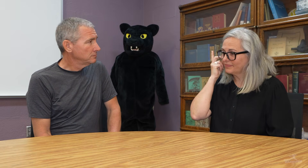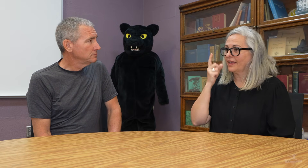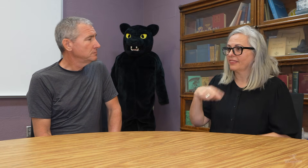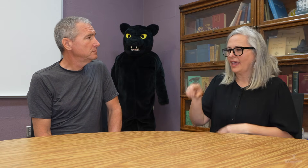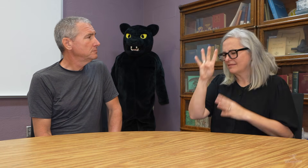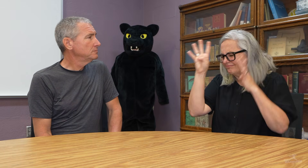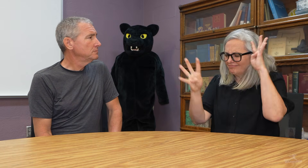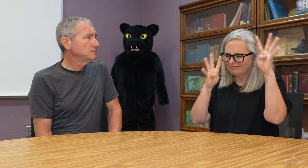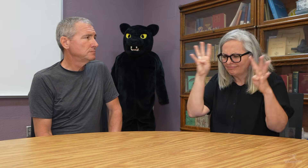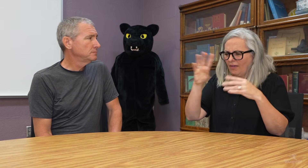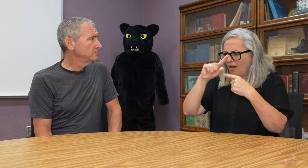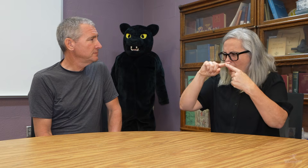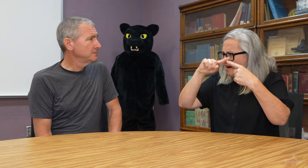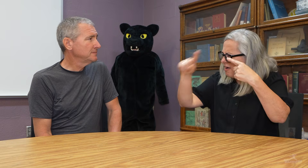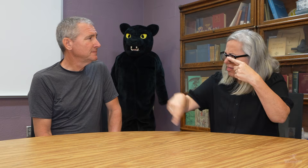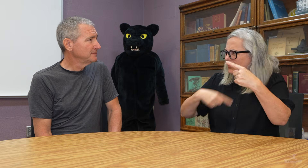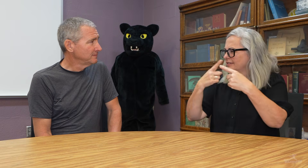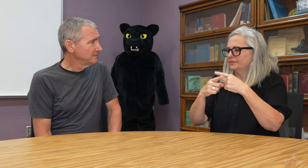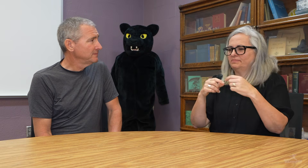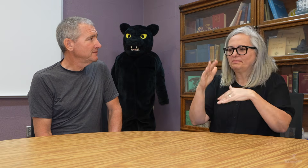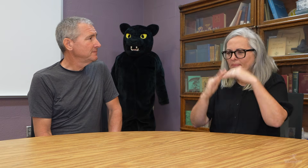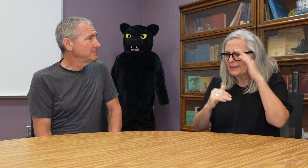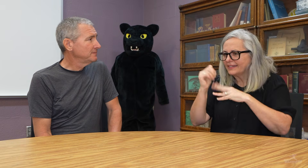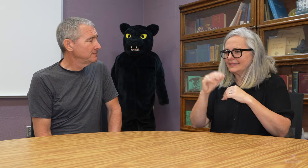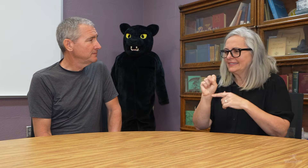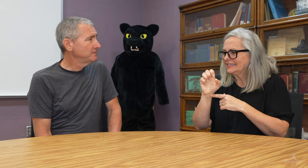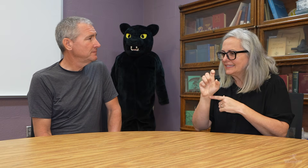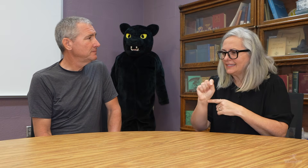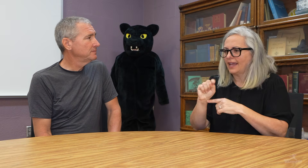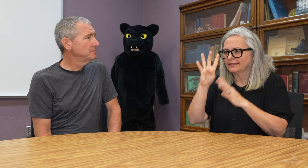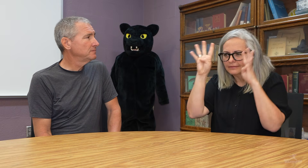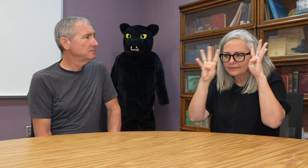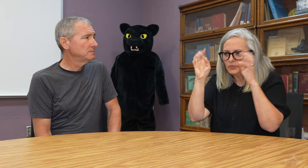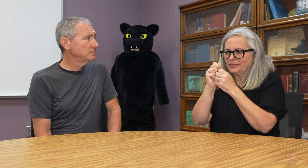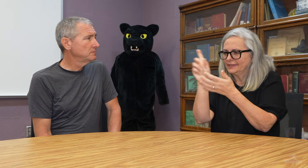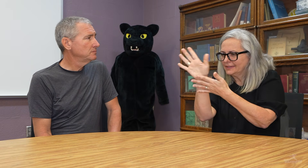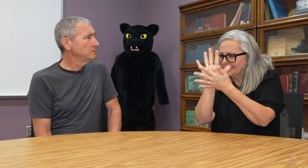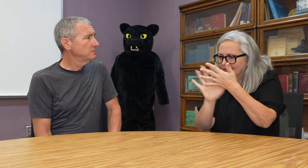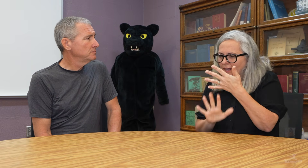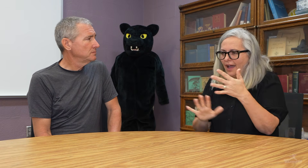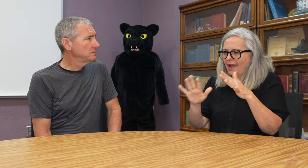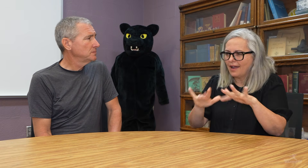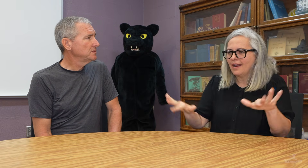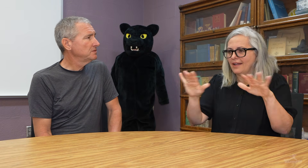Students work hard throughout the year, building sets and designing costumes.